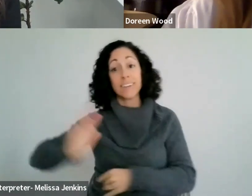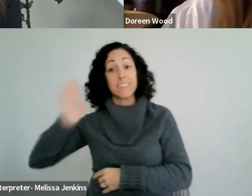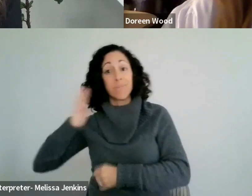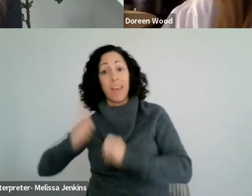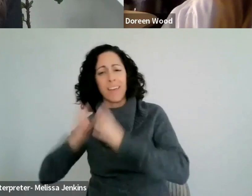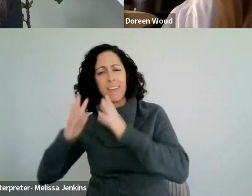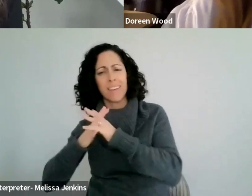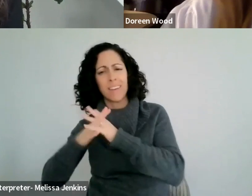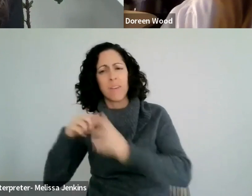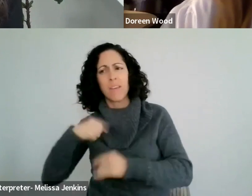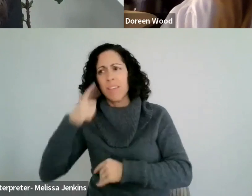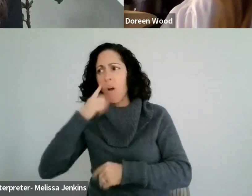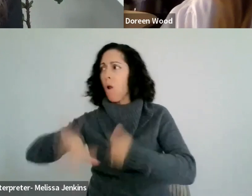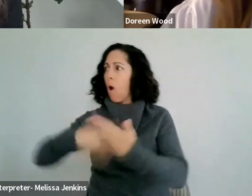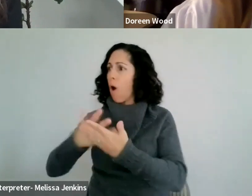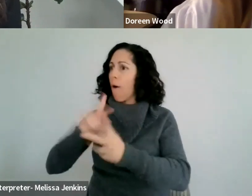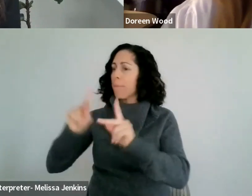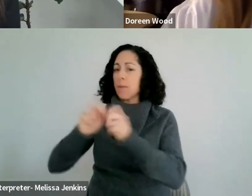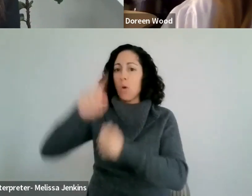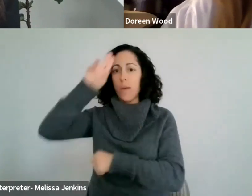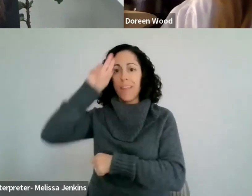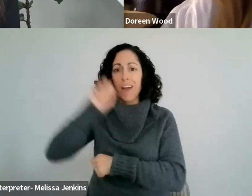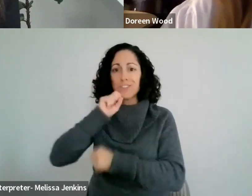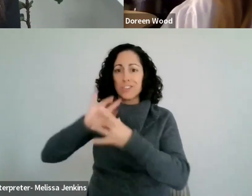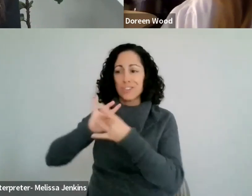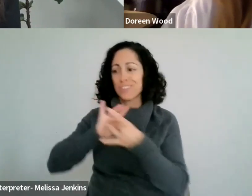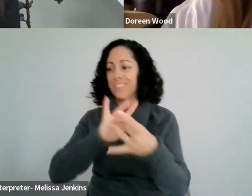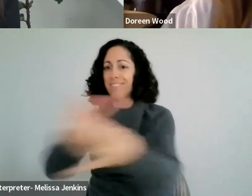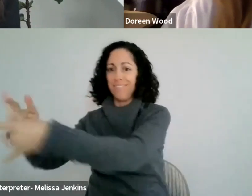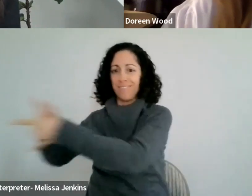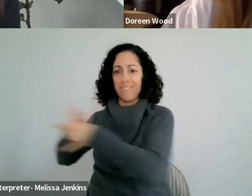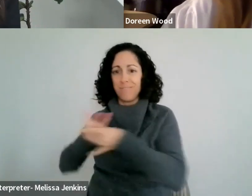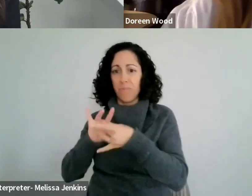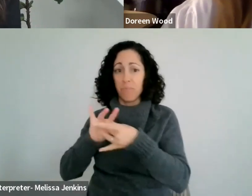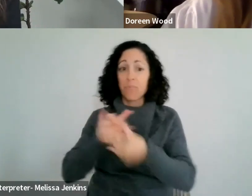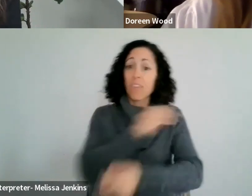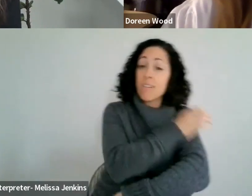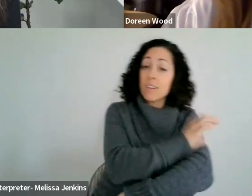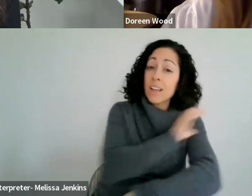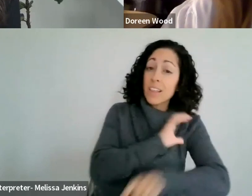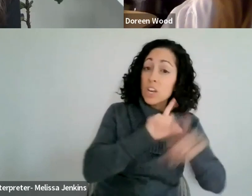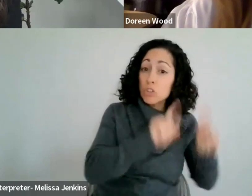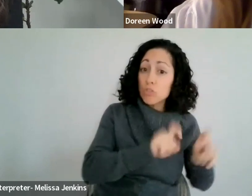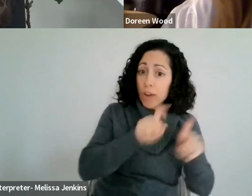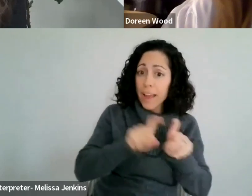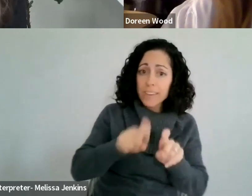with Usher syndrome and then ensure that clinical trials for Usher syndrome would be successful.